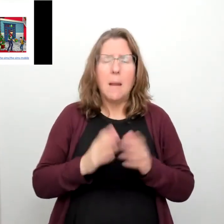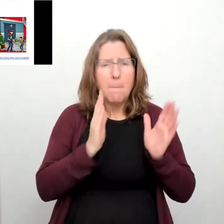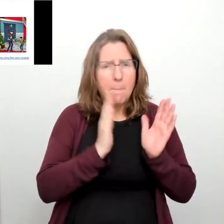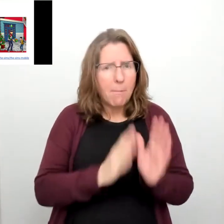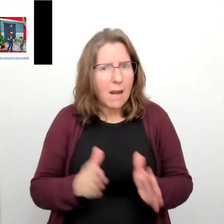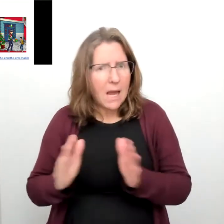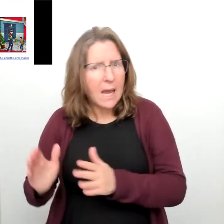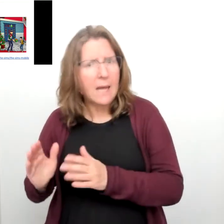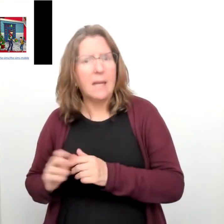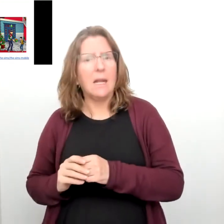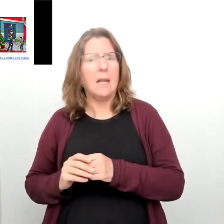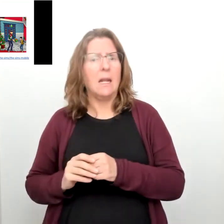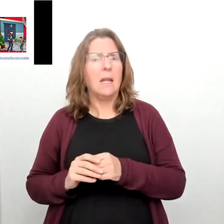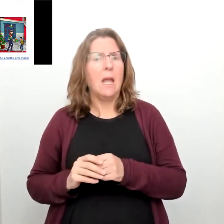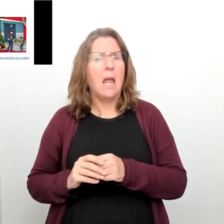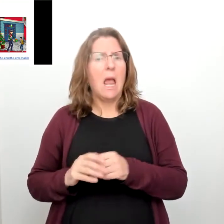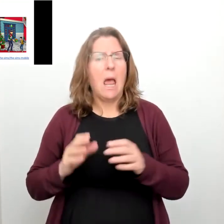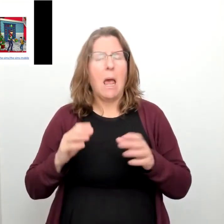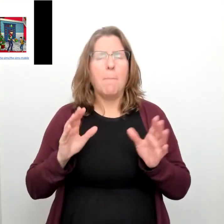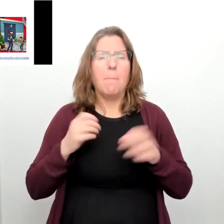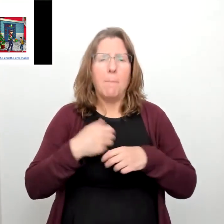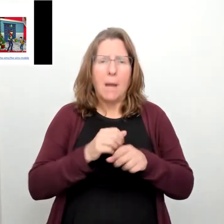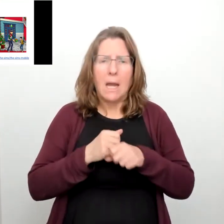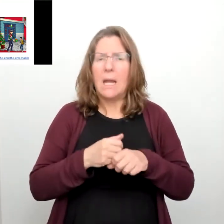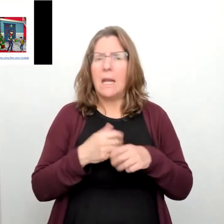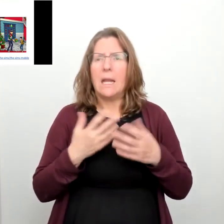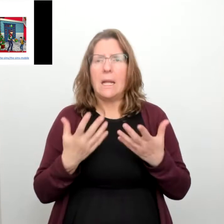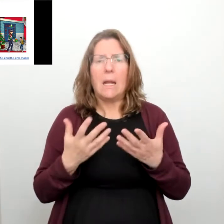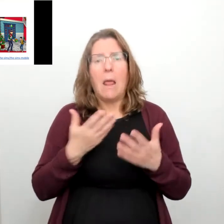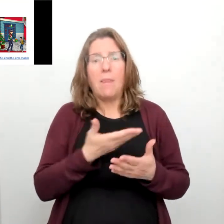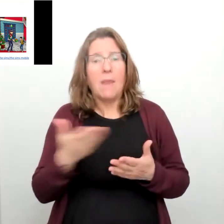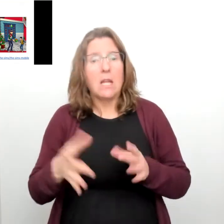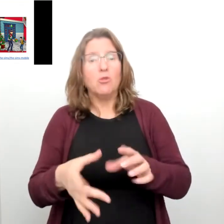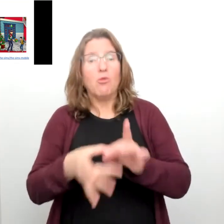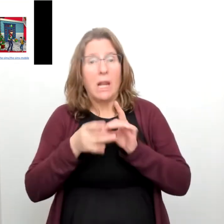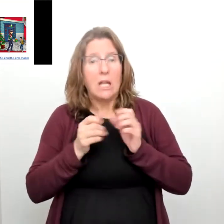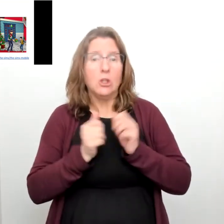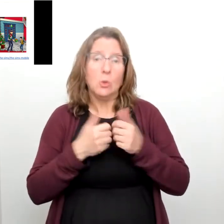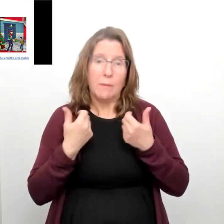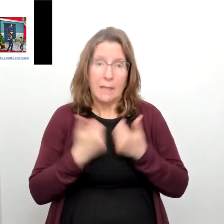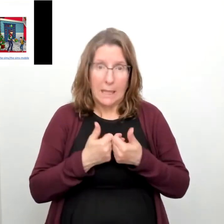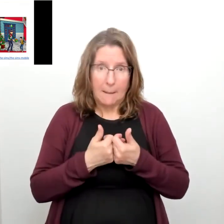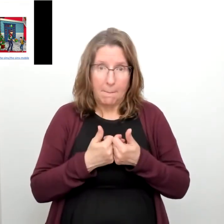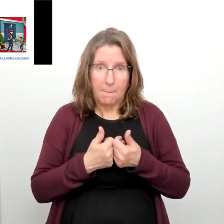This activity requires planning to incorporate the necessary features to make a game.